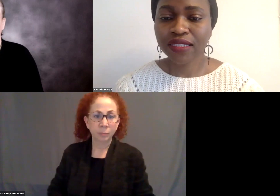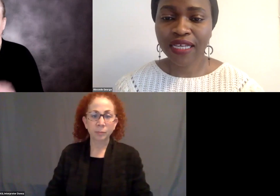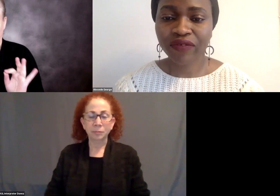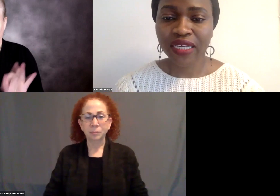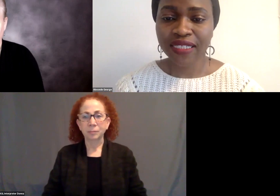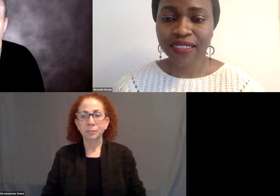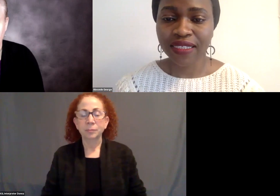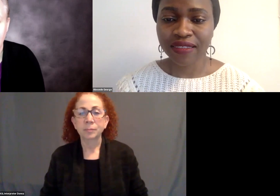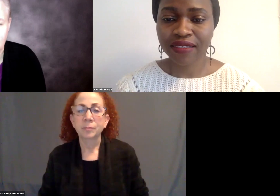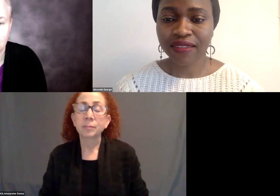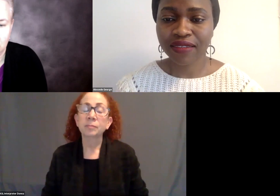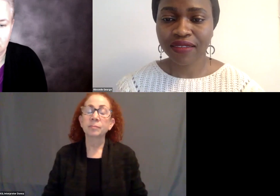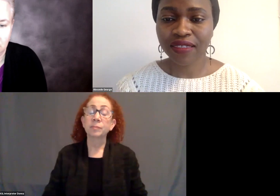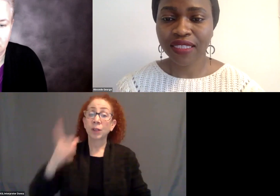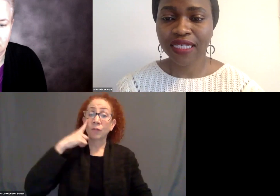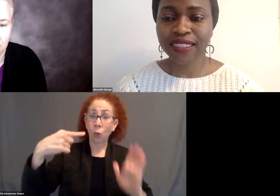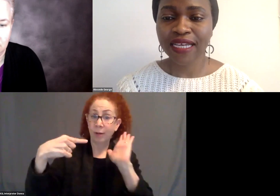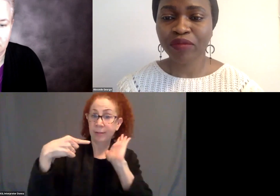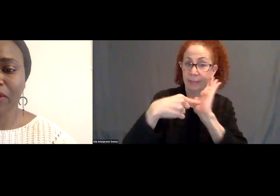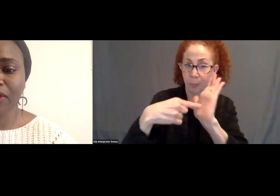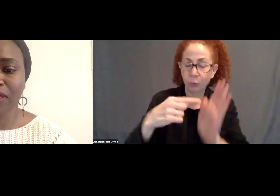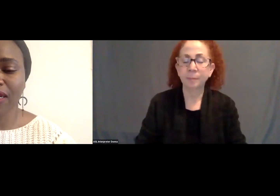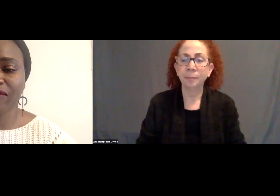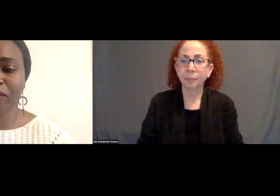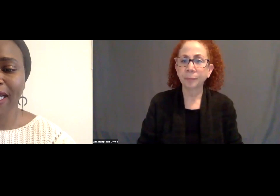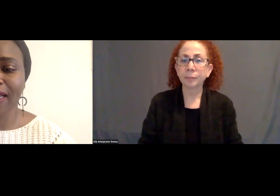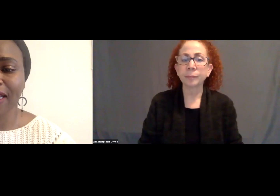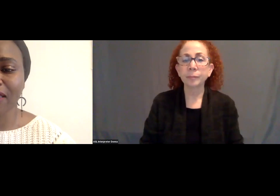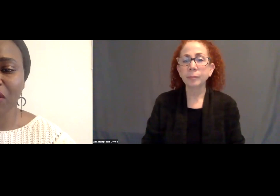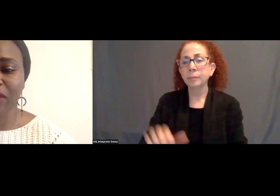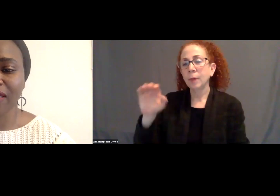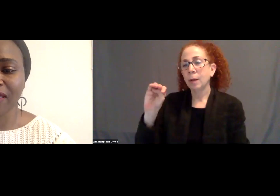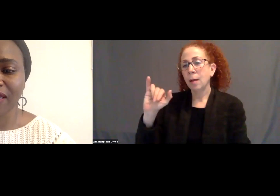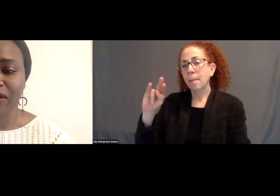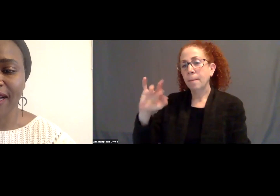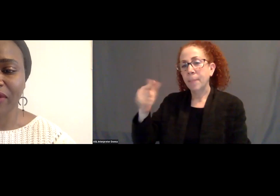Take for instance, the example of mining industries in southern Africa.